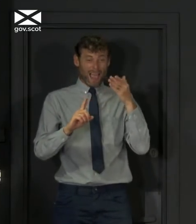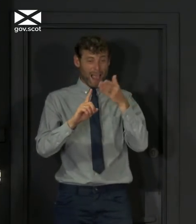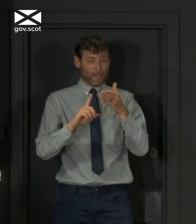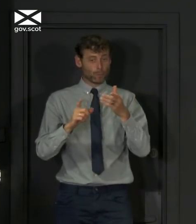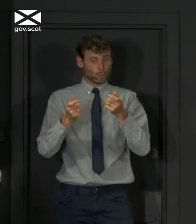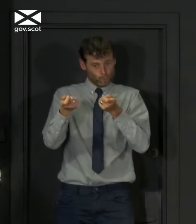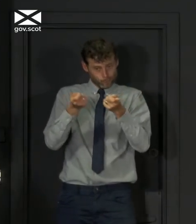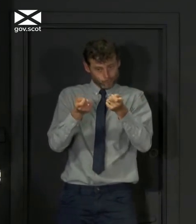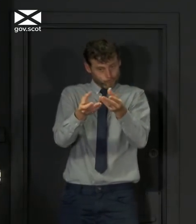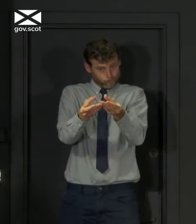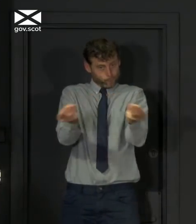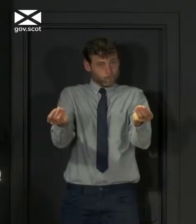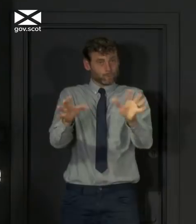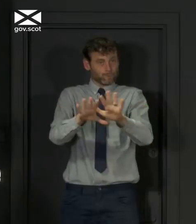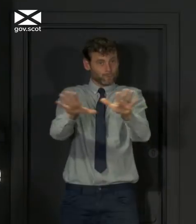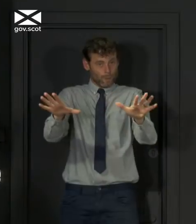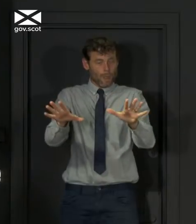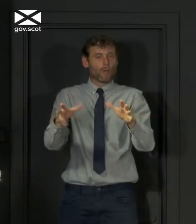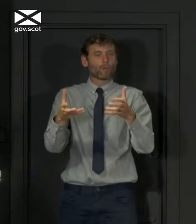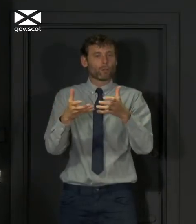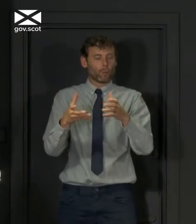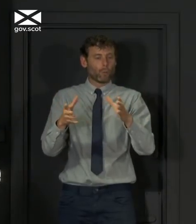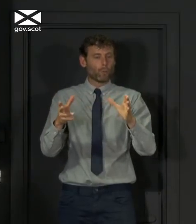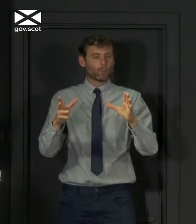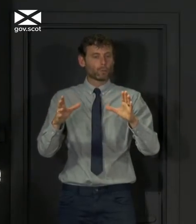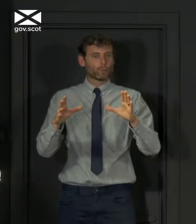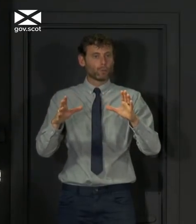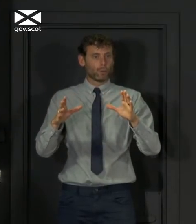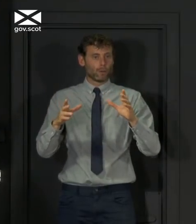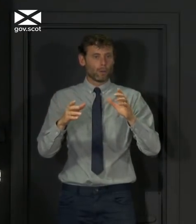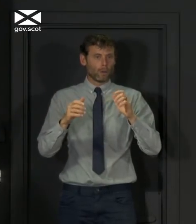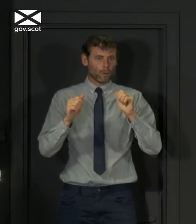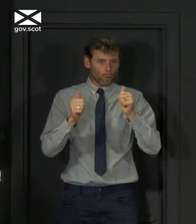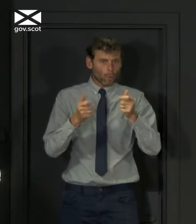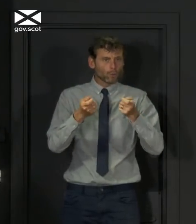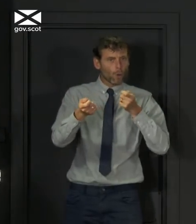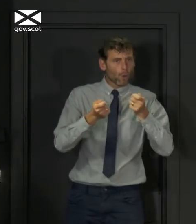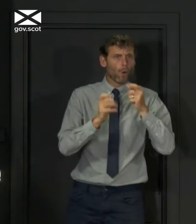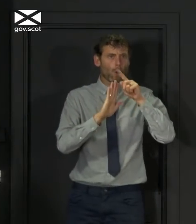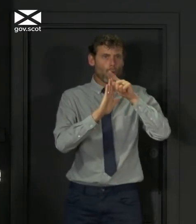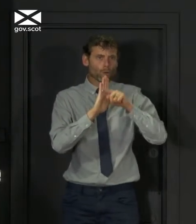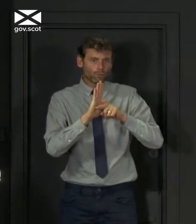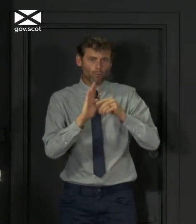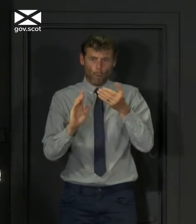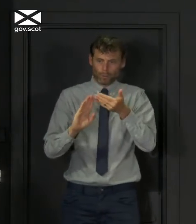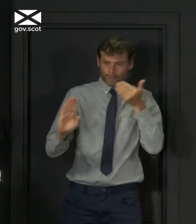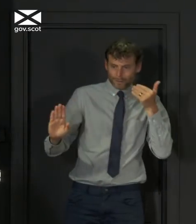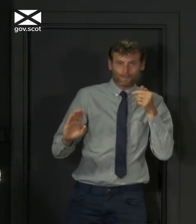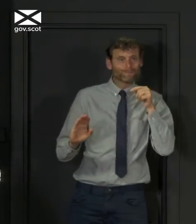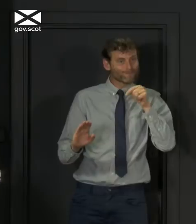of those interventions include all of us following the advice that we have been giving and talking about a lot.